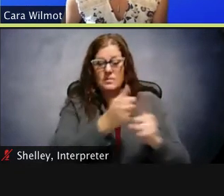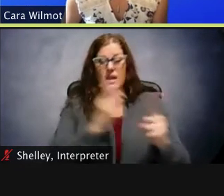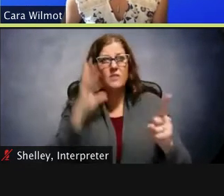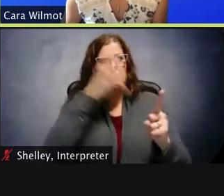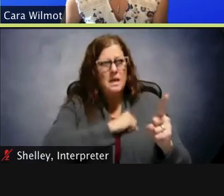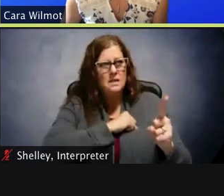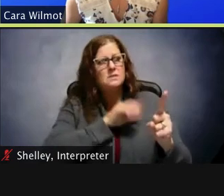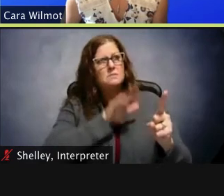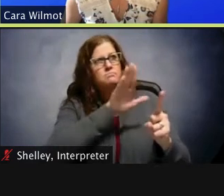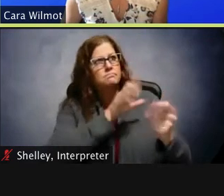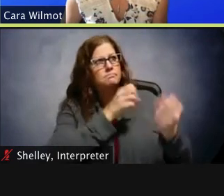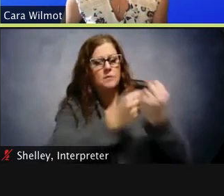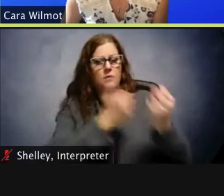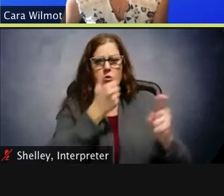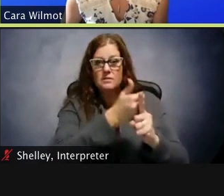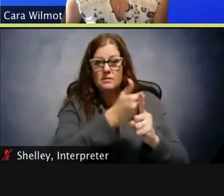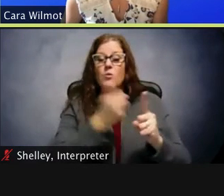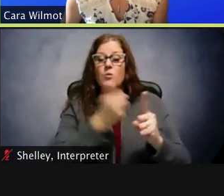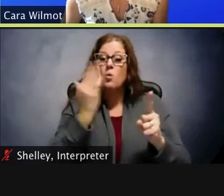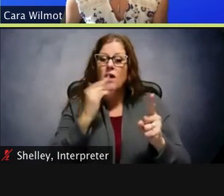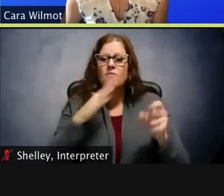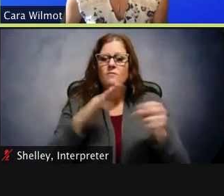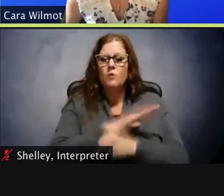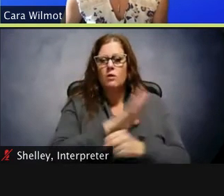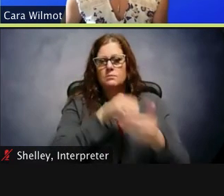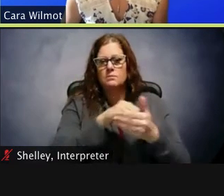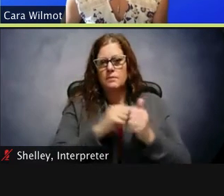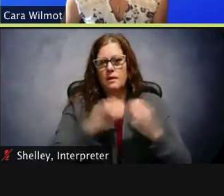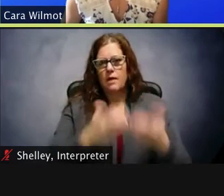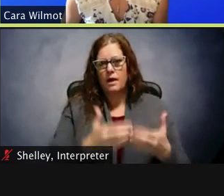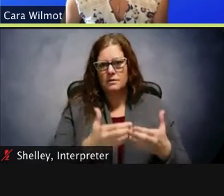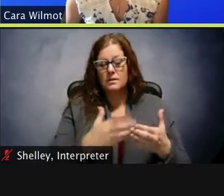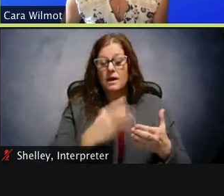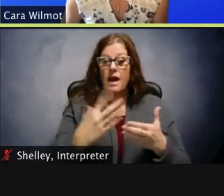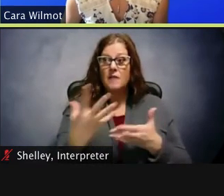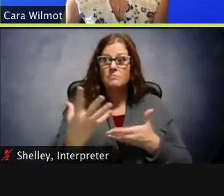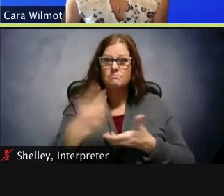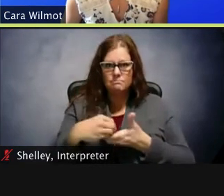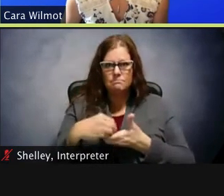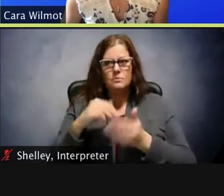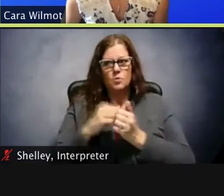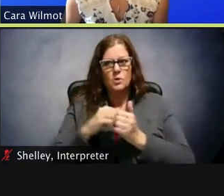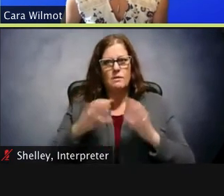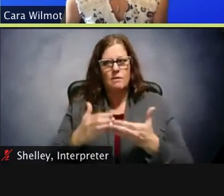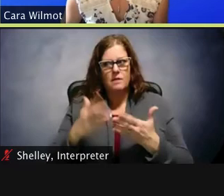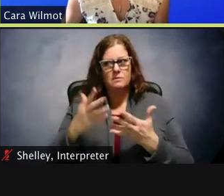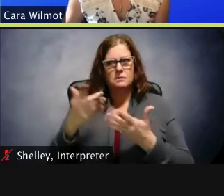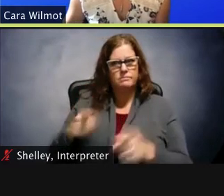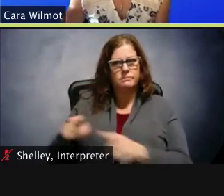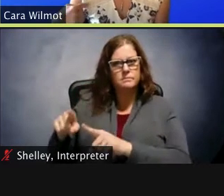to be full participants in class and be engaged in class. I can remember times for when I was